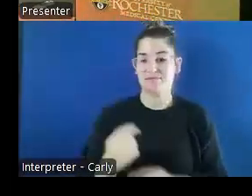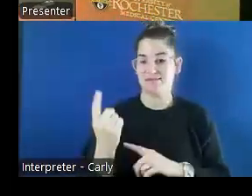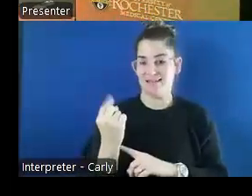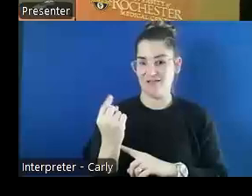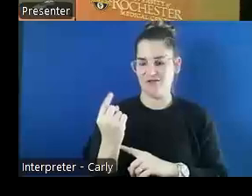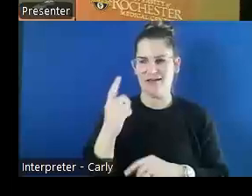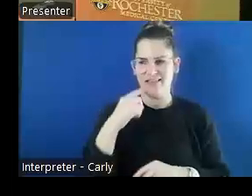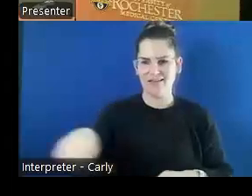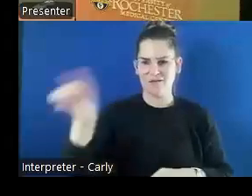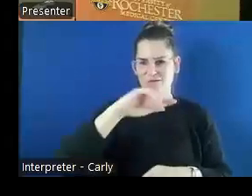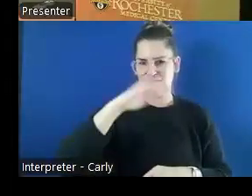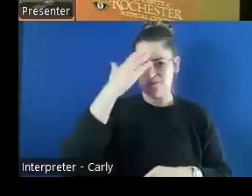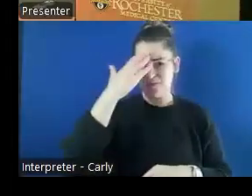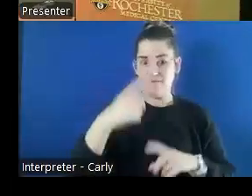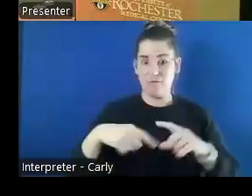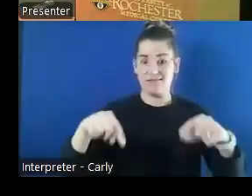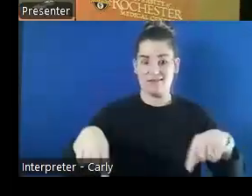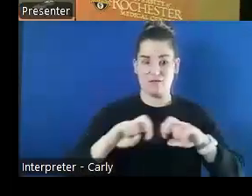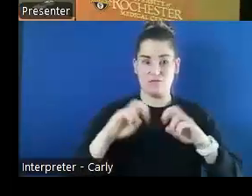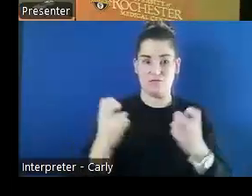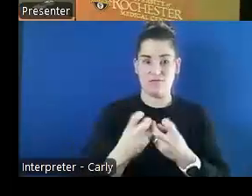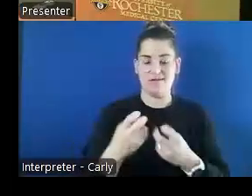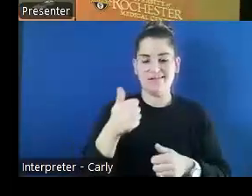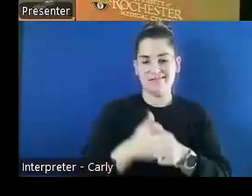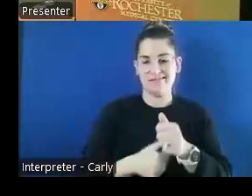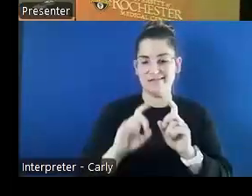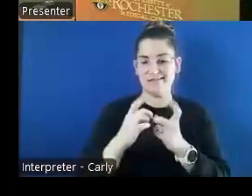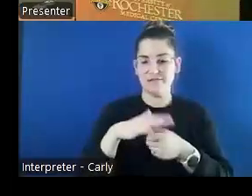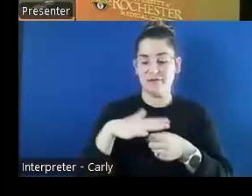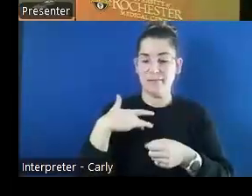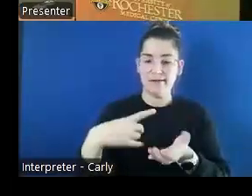knows for ran rounds each division typically does a talk about their services last year we